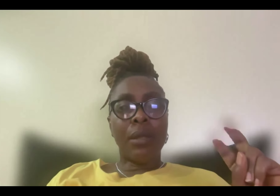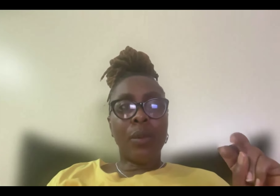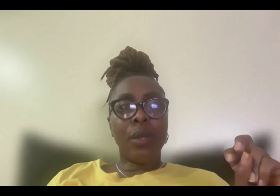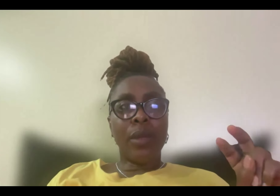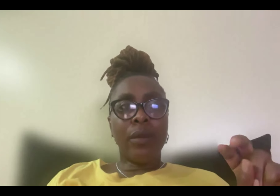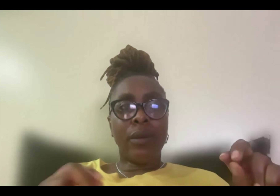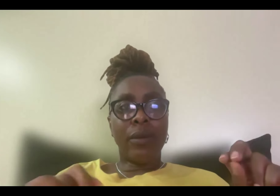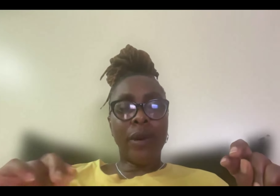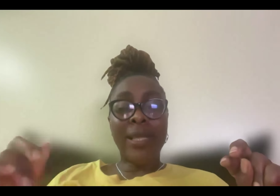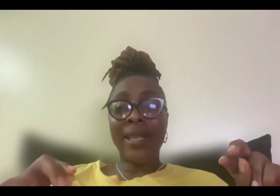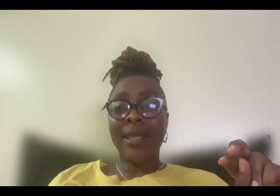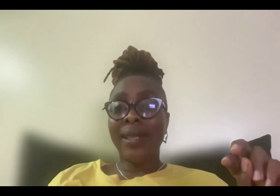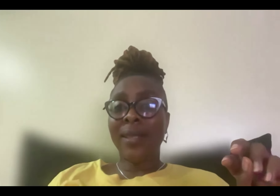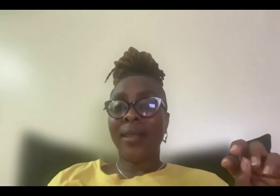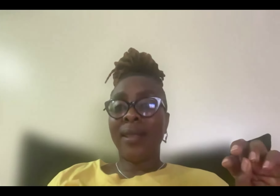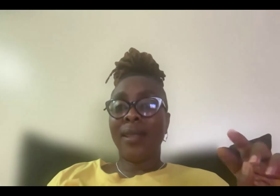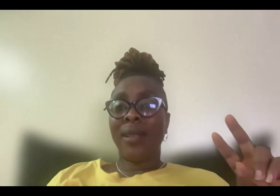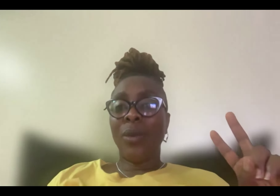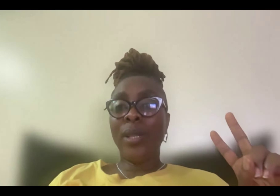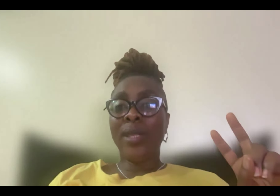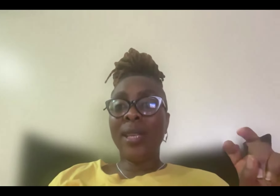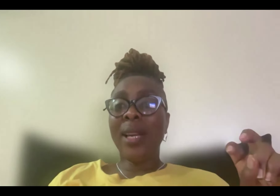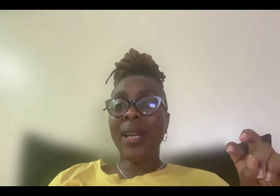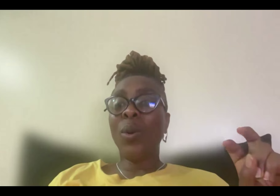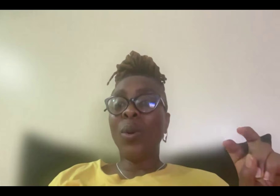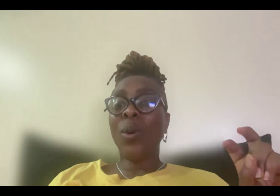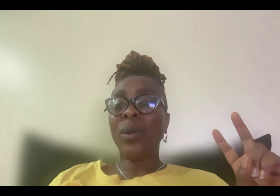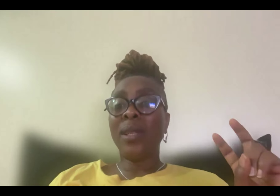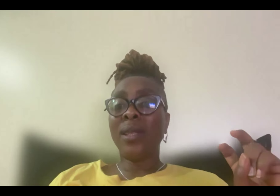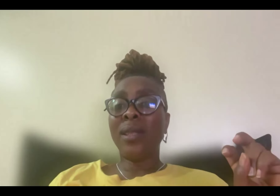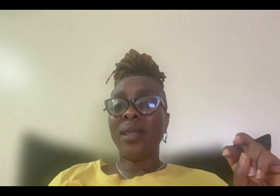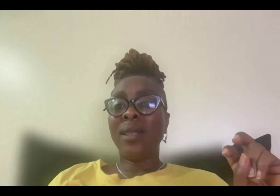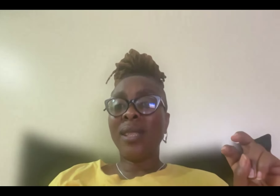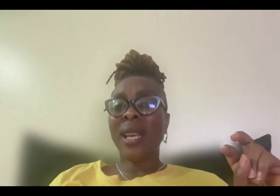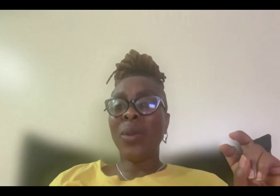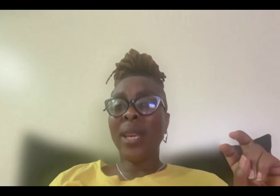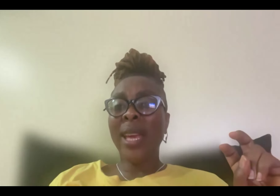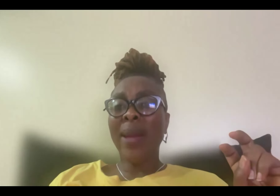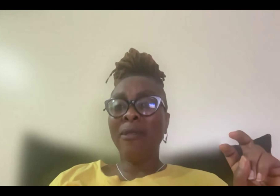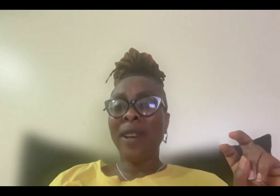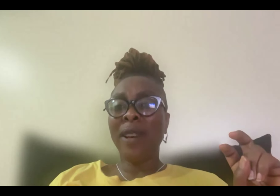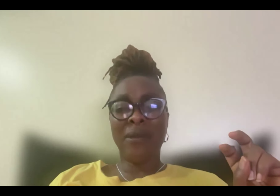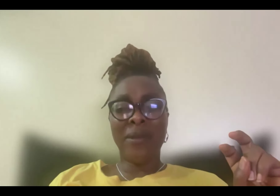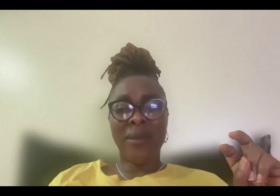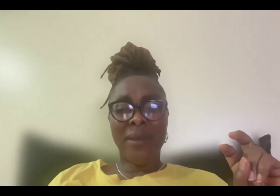sola bakre: What's the word for attendance? sola bakre: Who is techno? And who is Techno KM. 5.